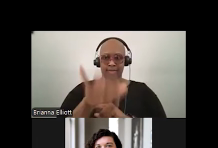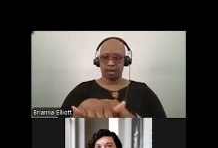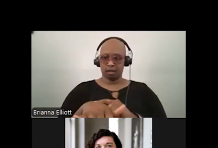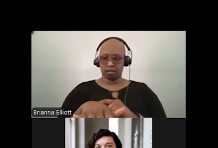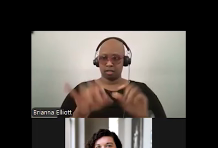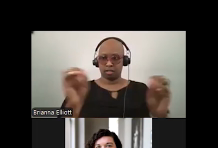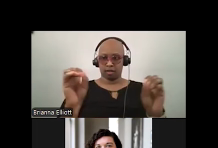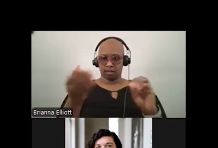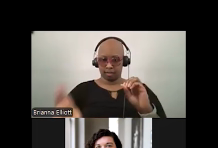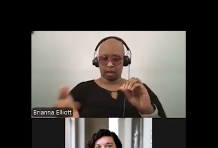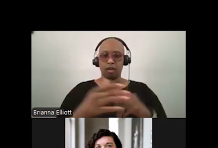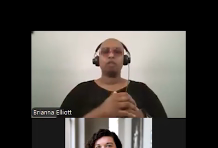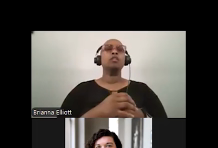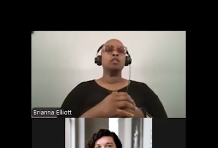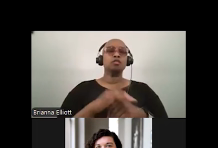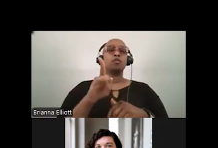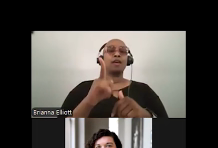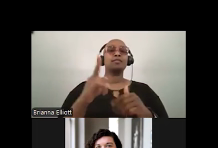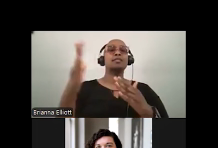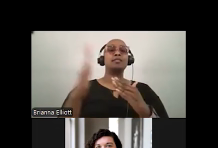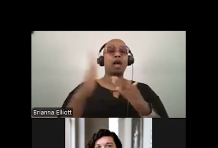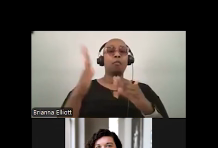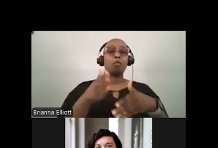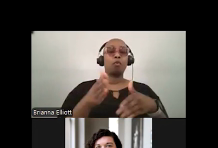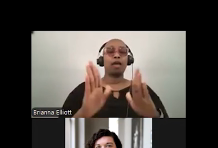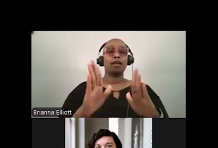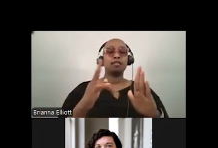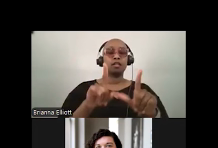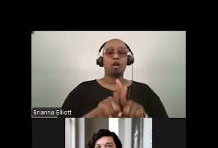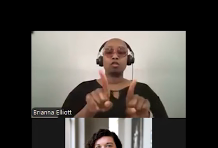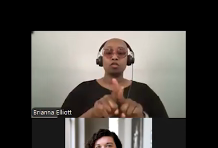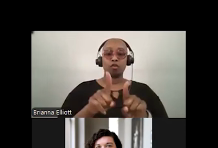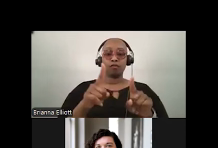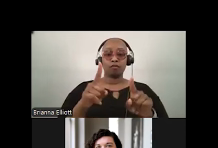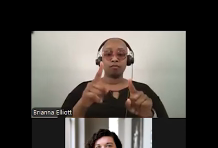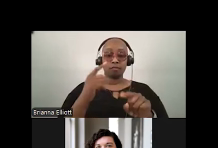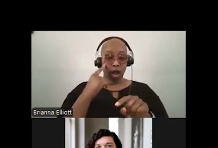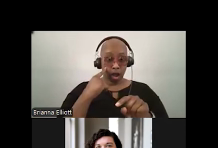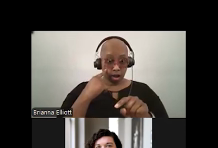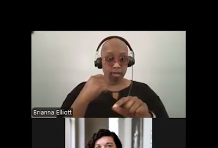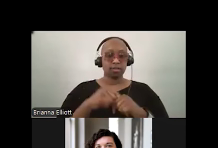built into Excel and to put some human eyes on it. Um, there are tons of resources out there,